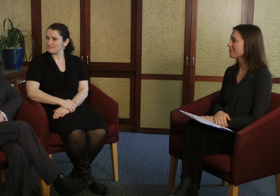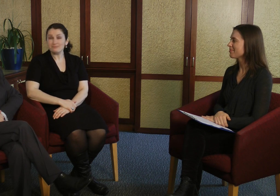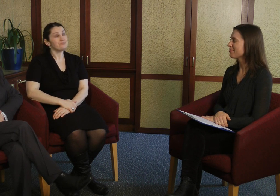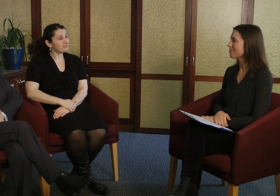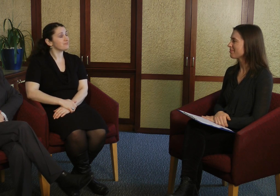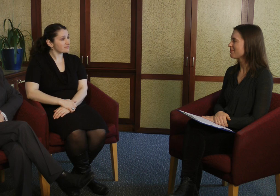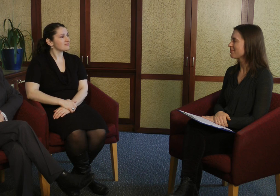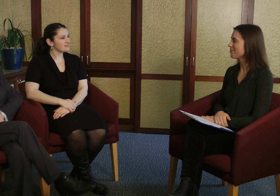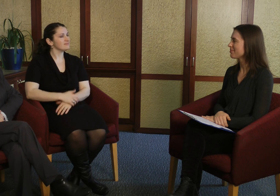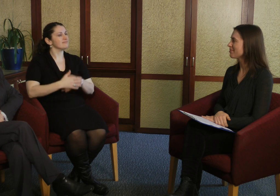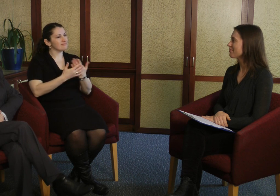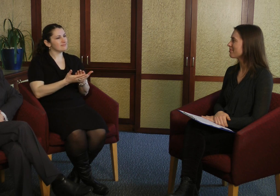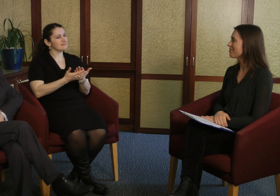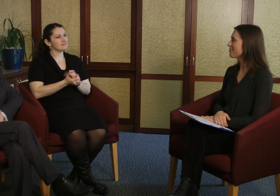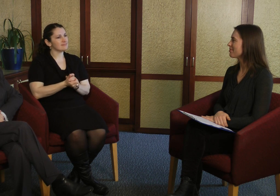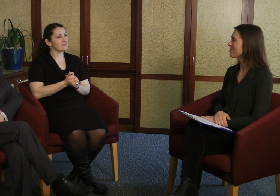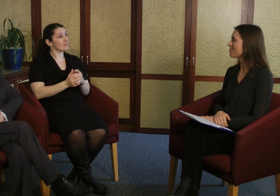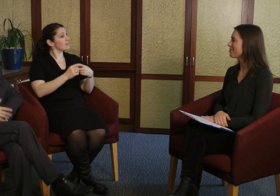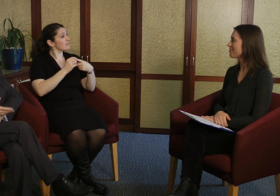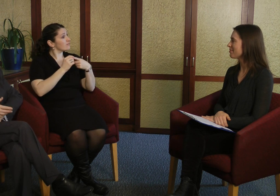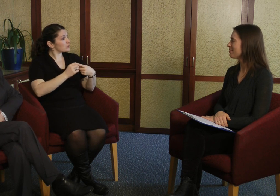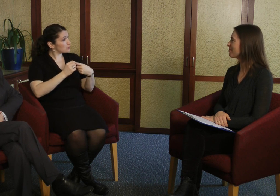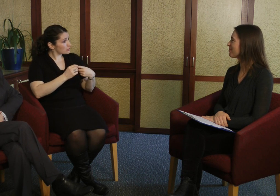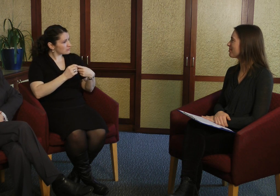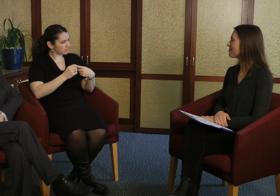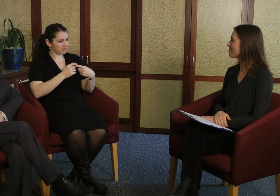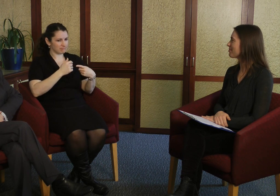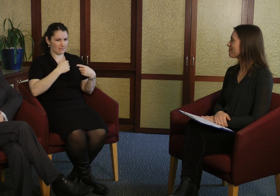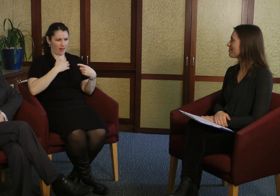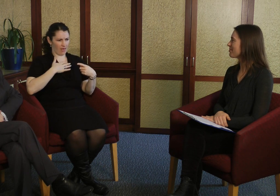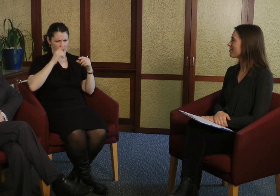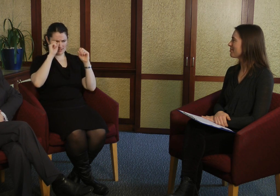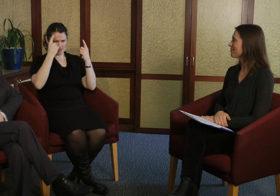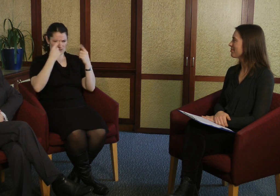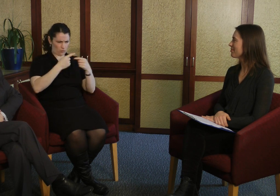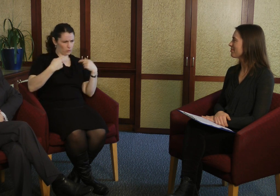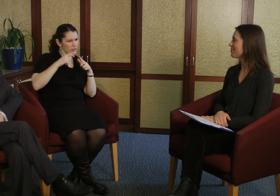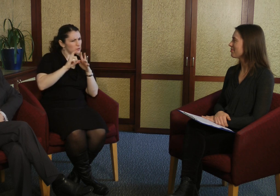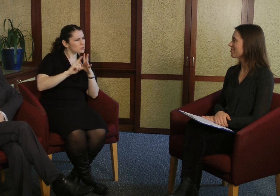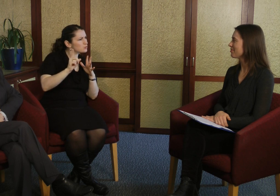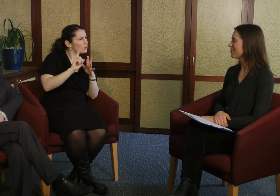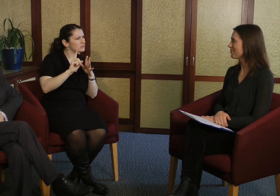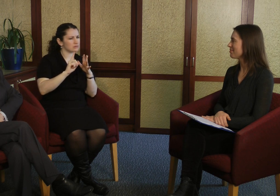C: The first thing is to understand what we do and what we are trying to do. I have said